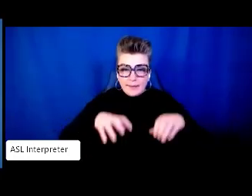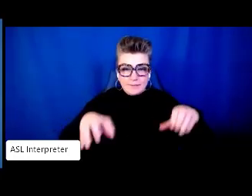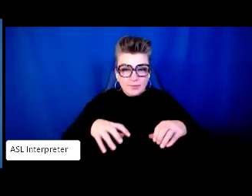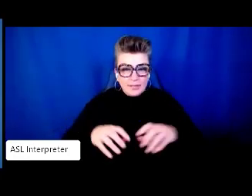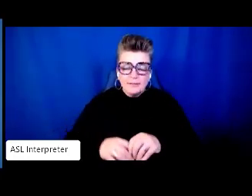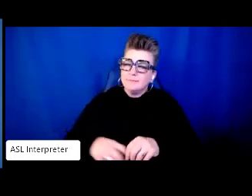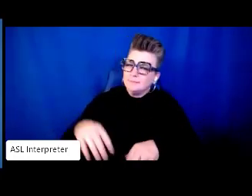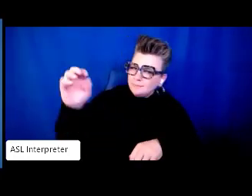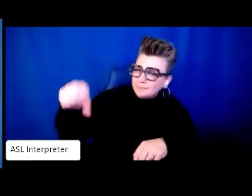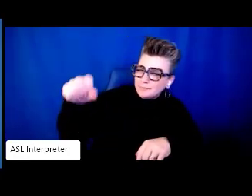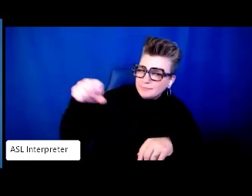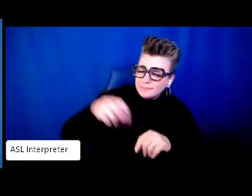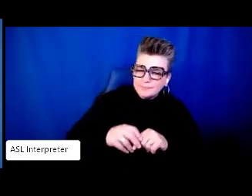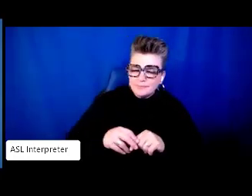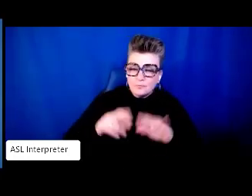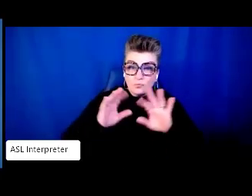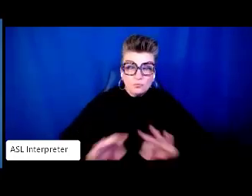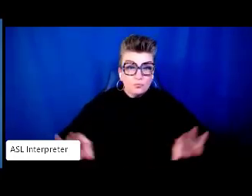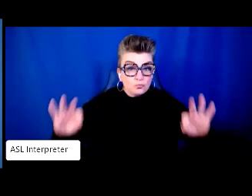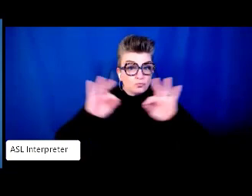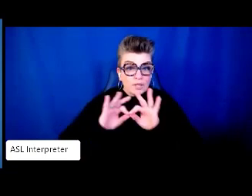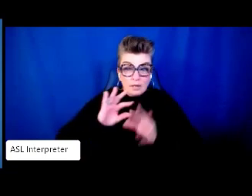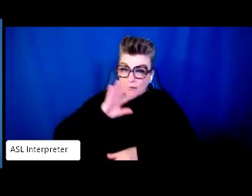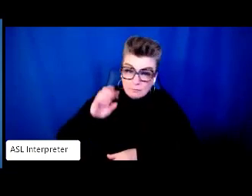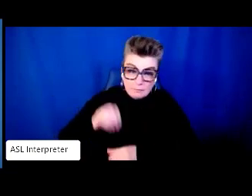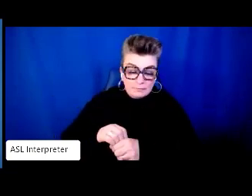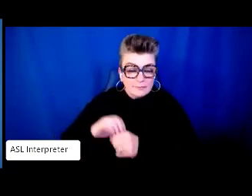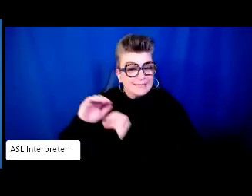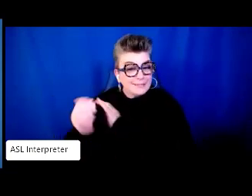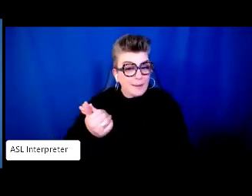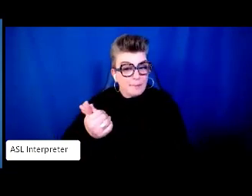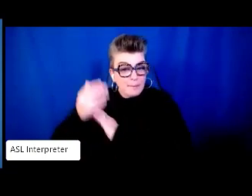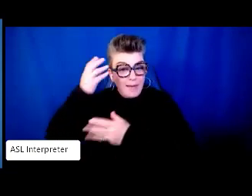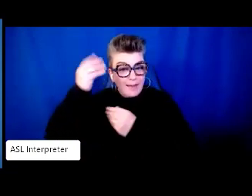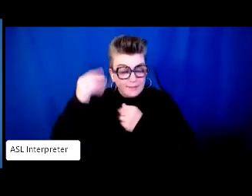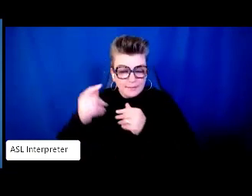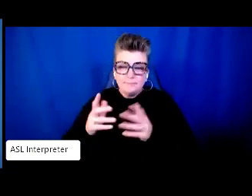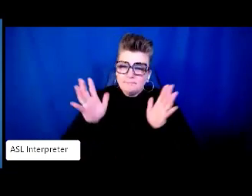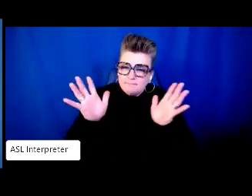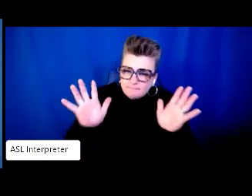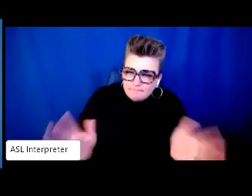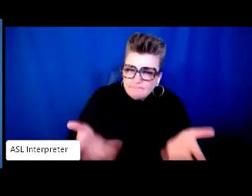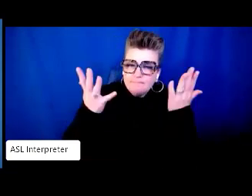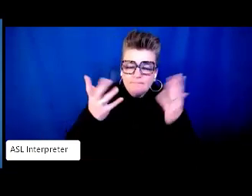A critical part of the supplemental information is promoting an understanding of the importance